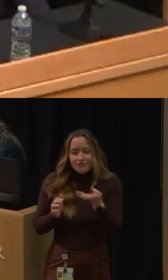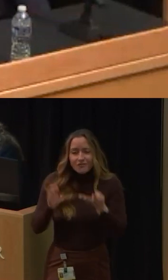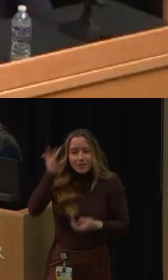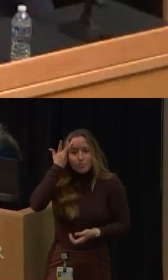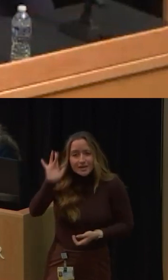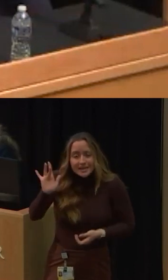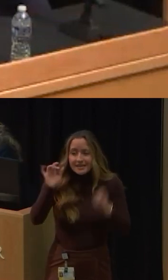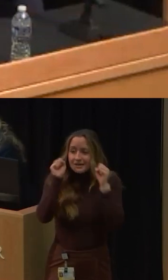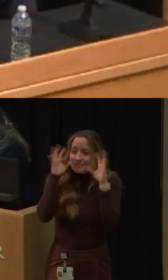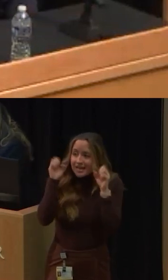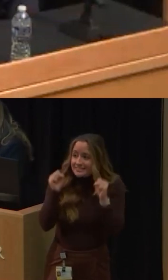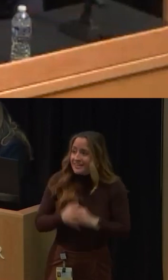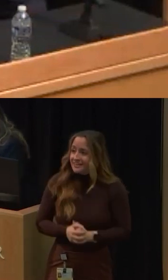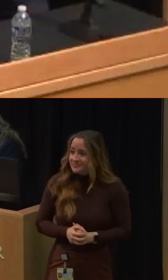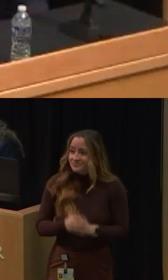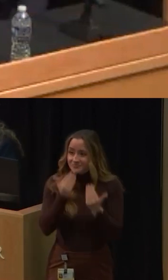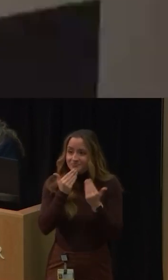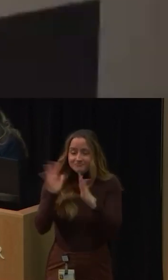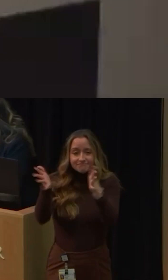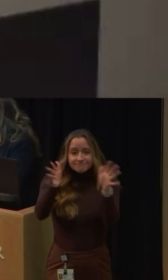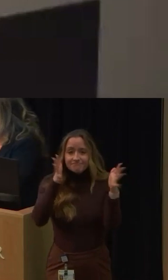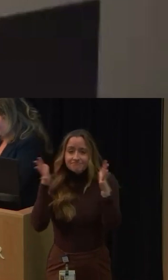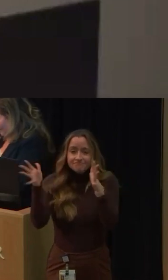and we're so thankful for having them here today.